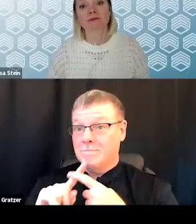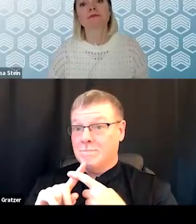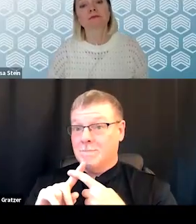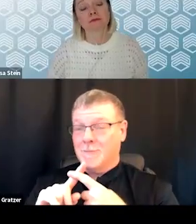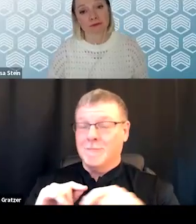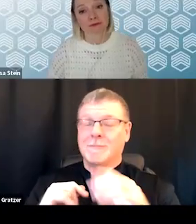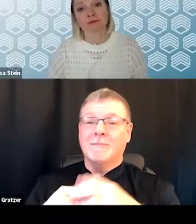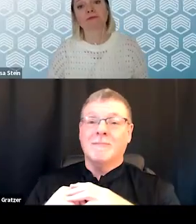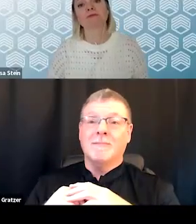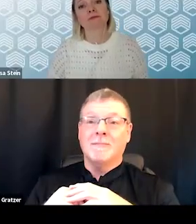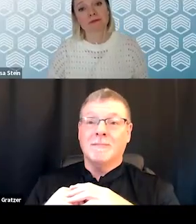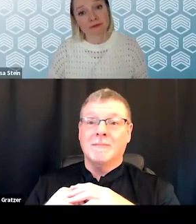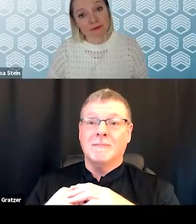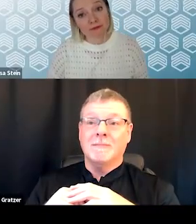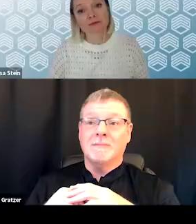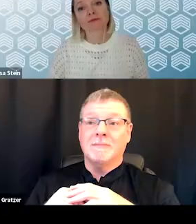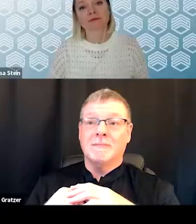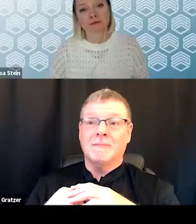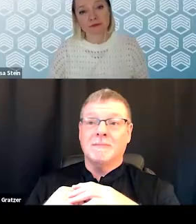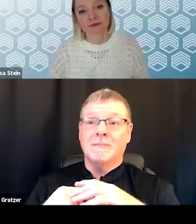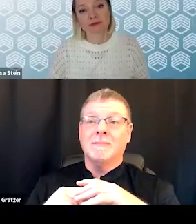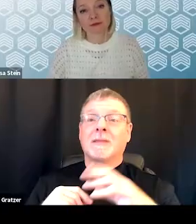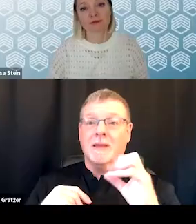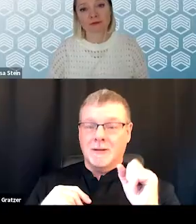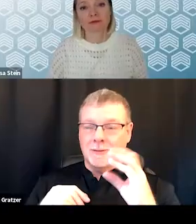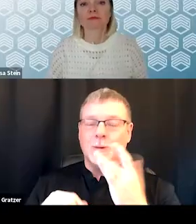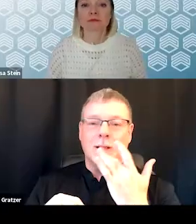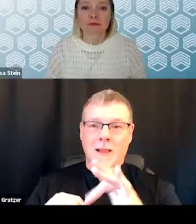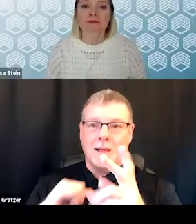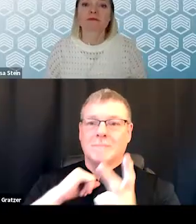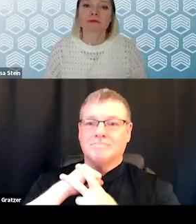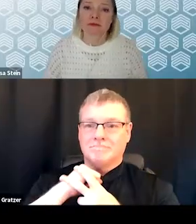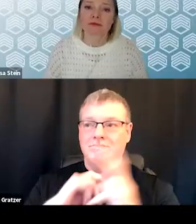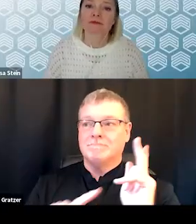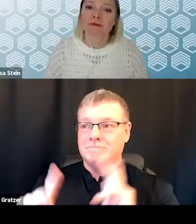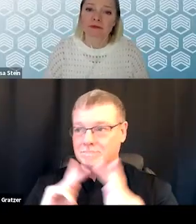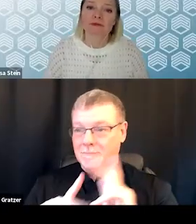and so we've been lucky to retain those folks. But as we grow,